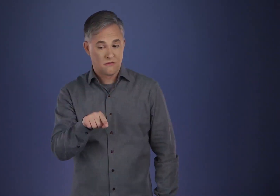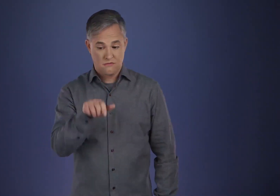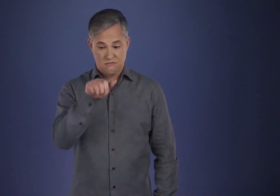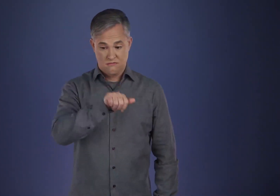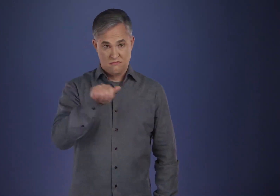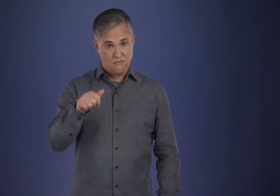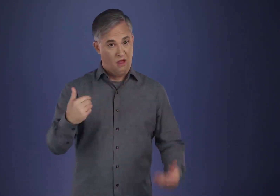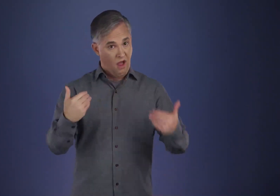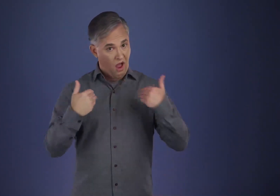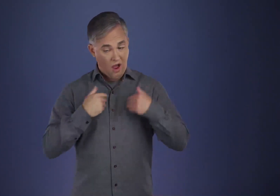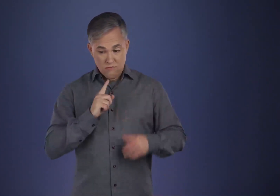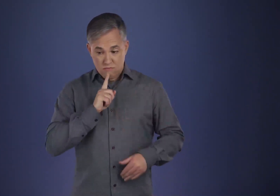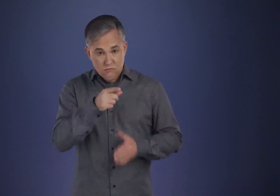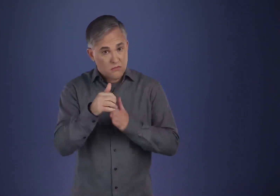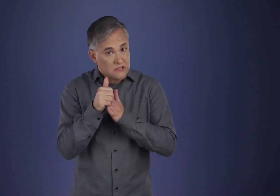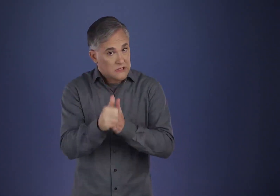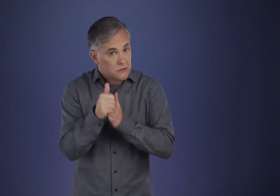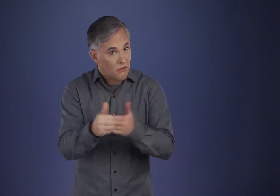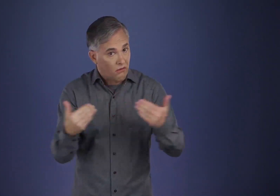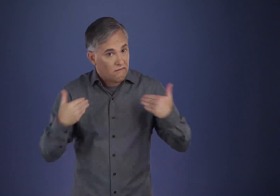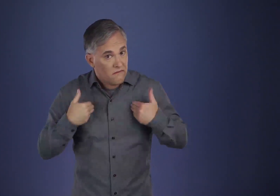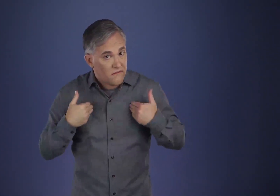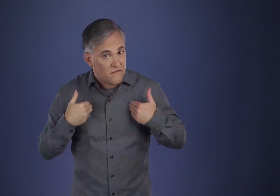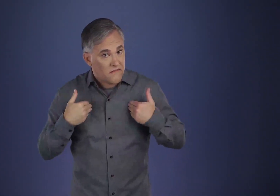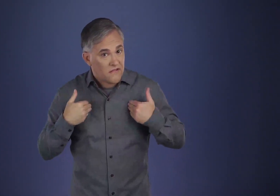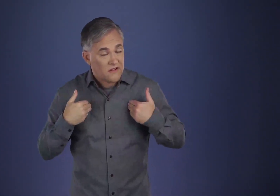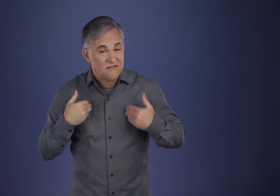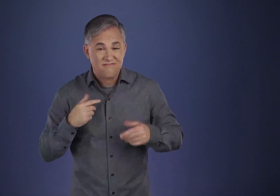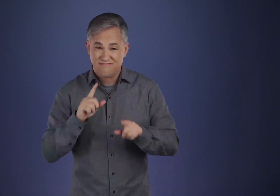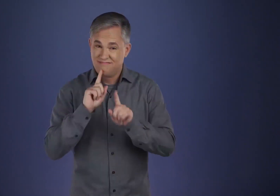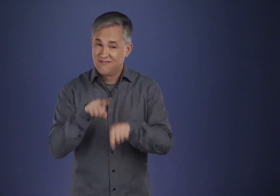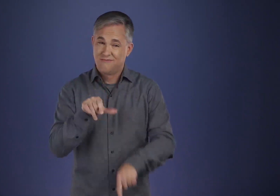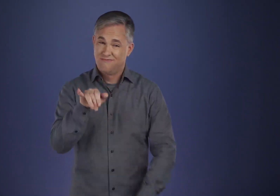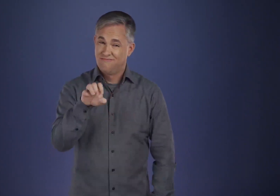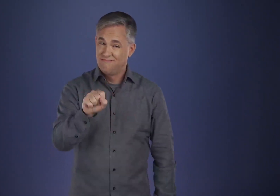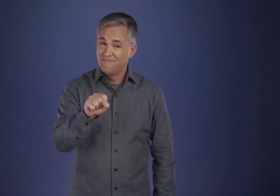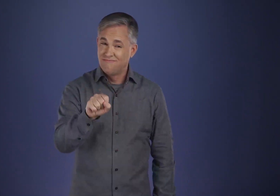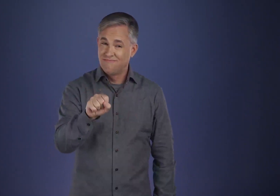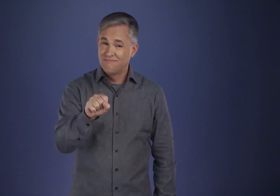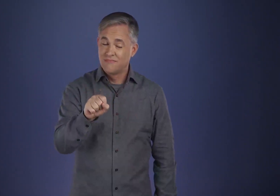This brings us straight to the question “Does A.A. have a real leadership?”